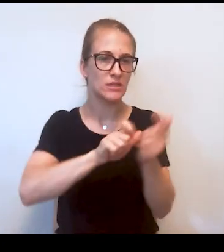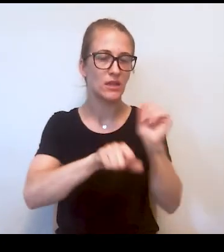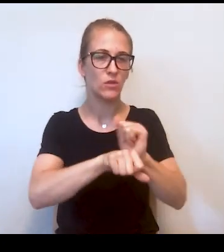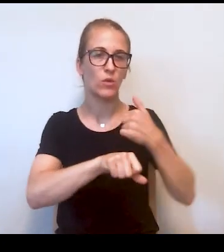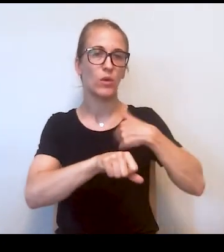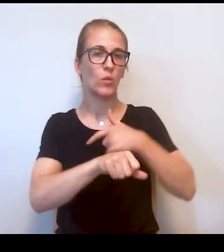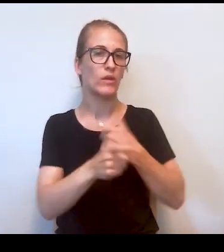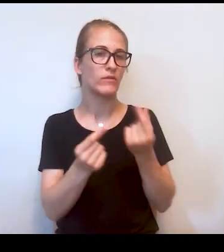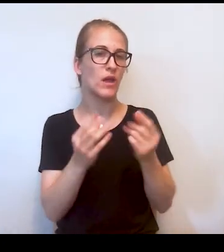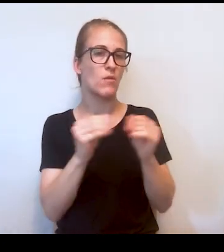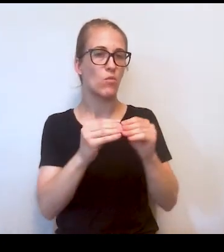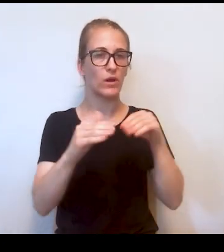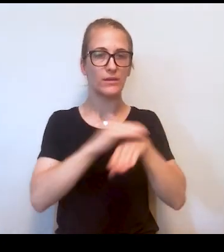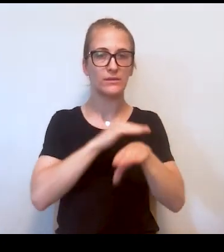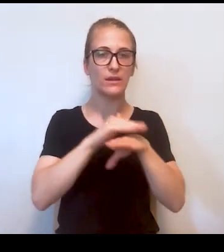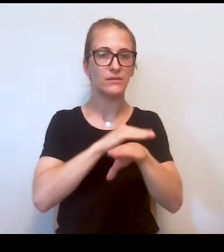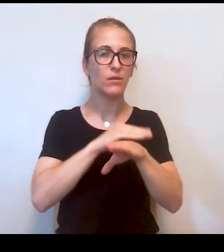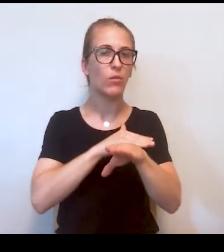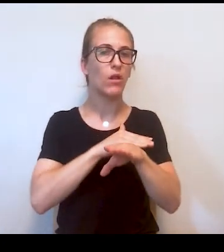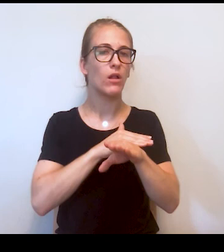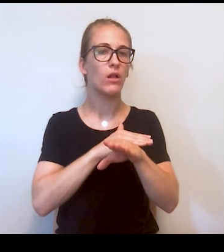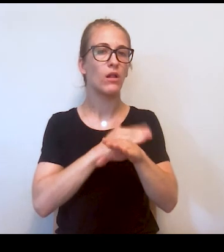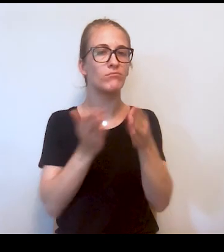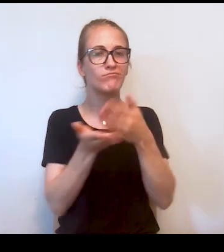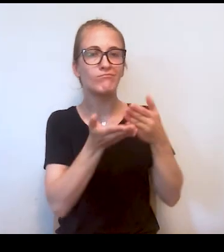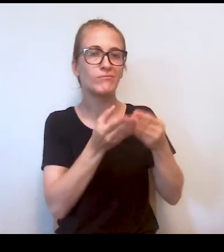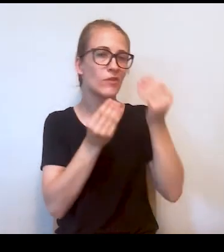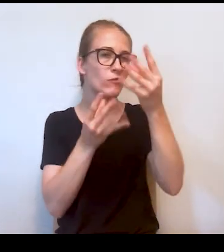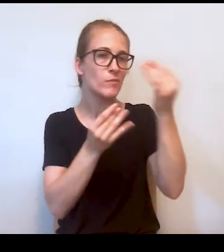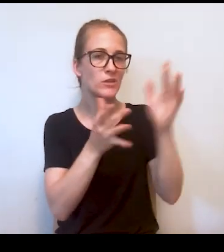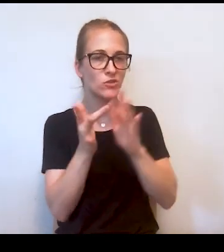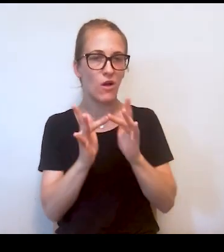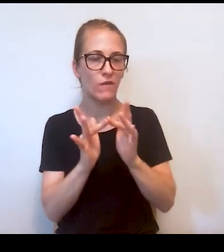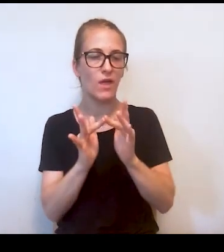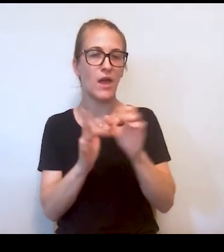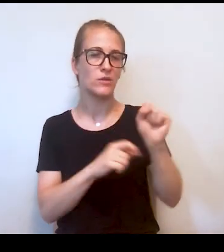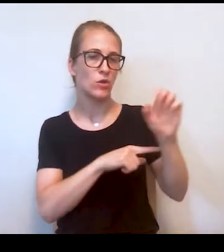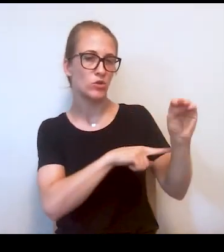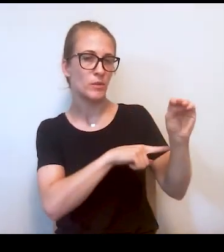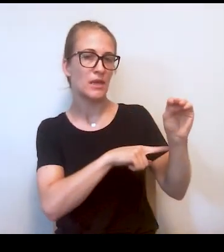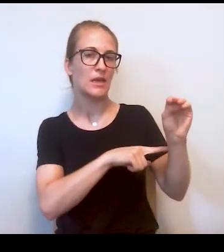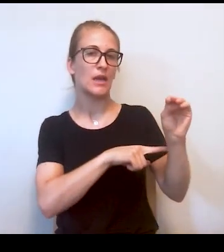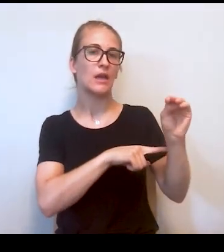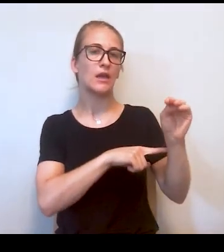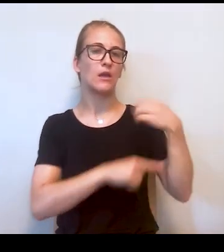We are a non-profit, and we are building that.